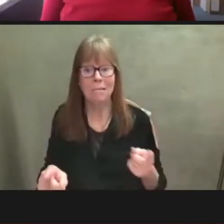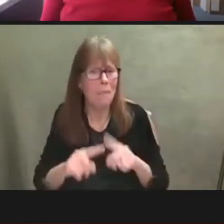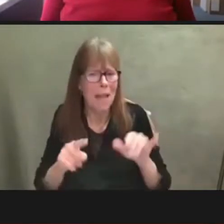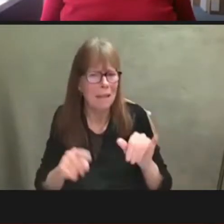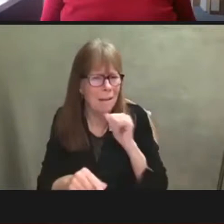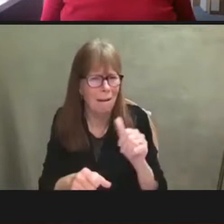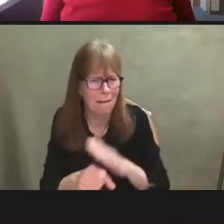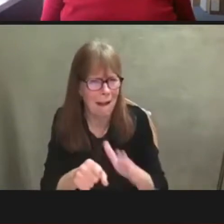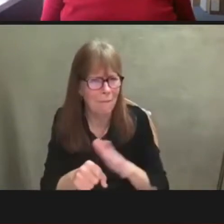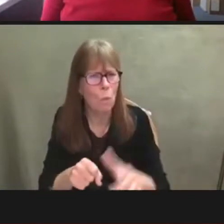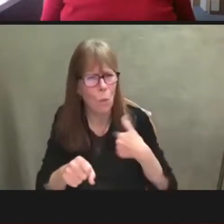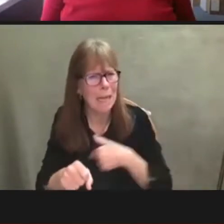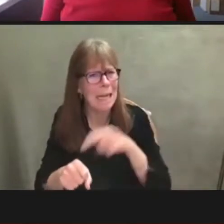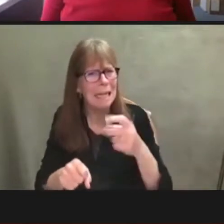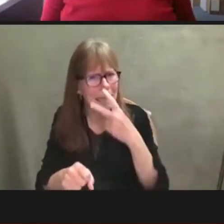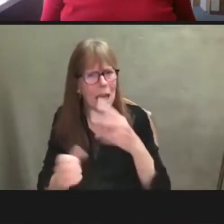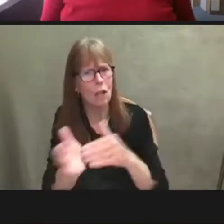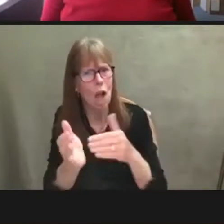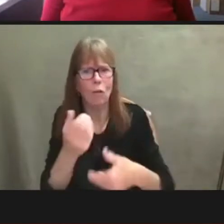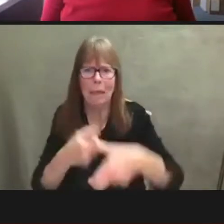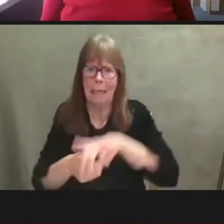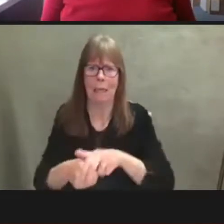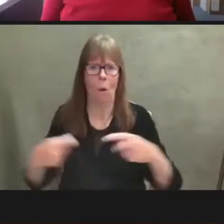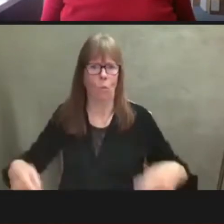So we need to see more people with disabilities on the screen as well.